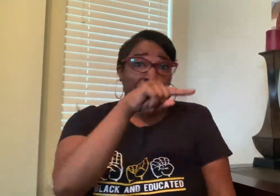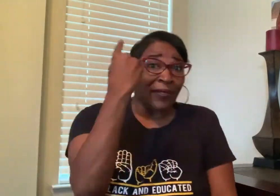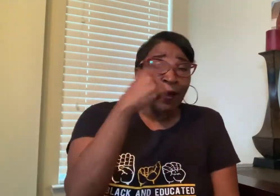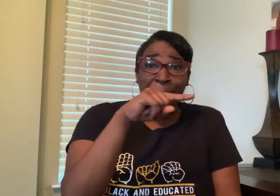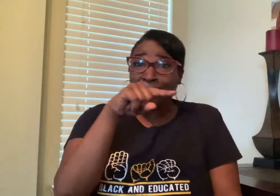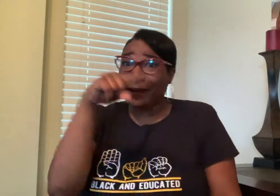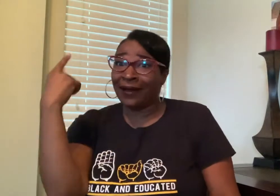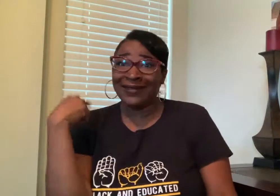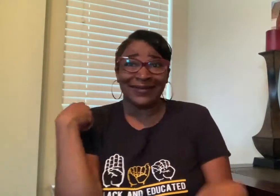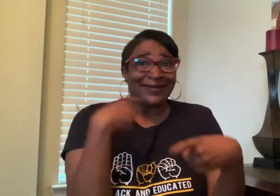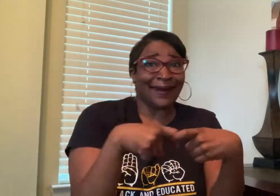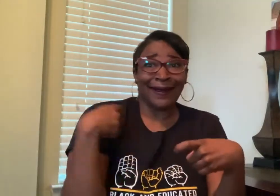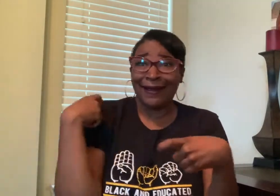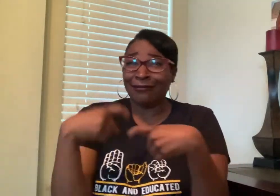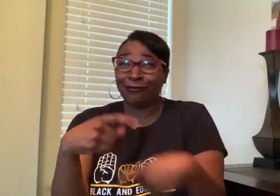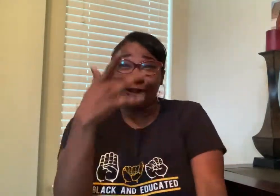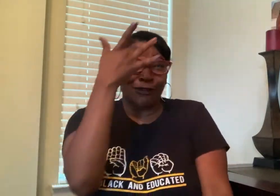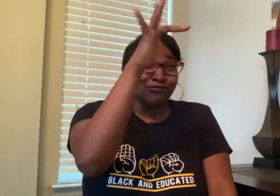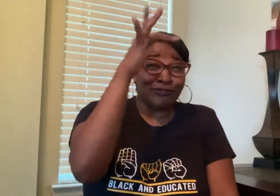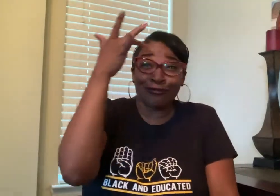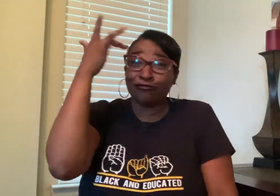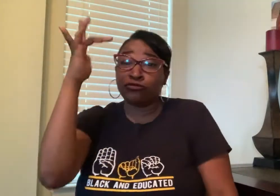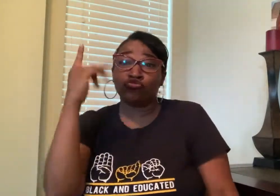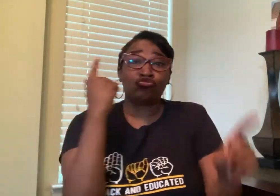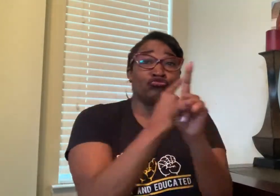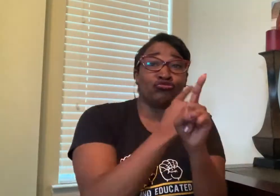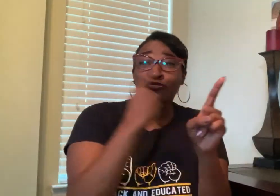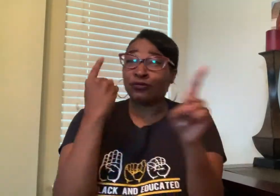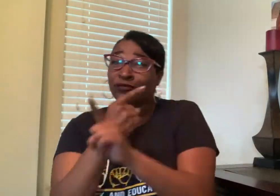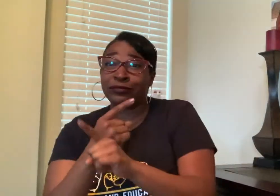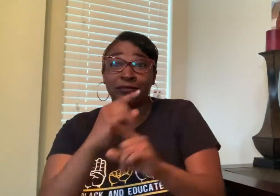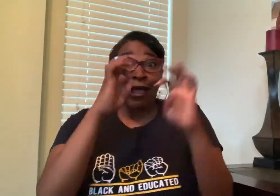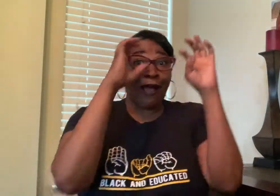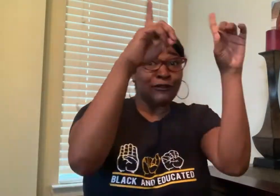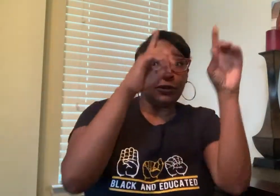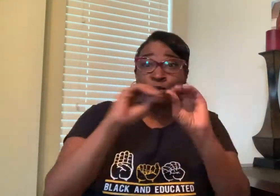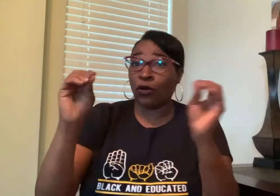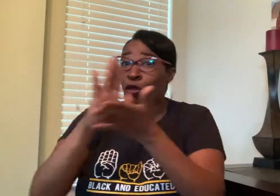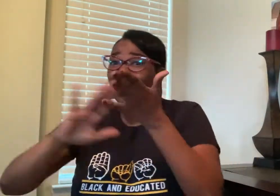White, black, latinx, brilliant, or average people, those who are college educated, and